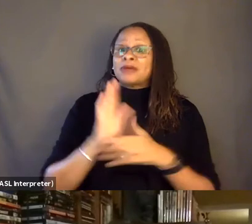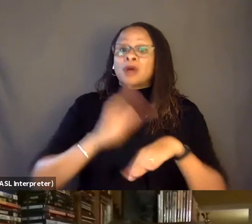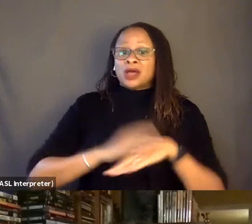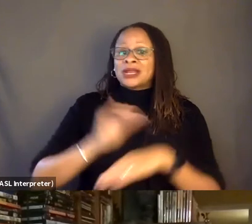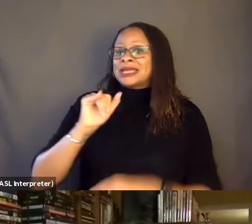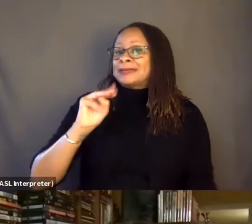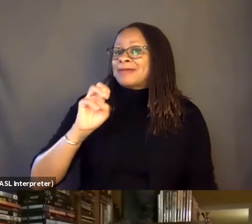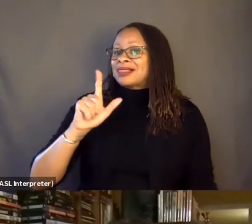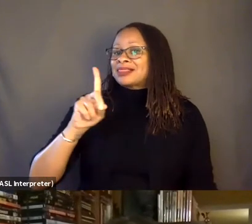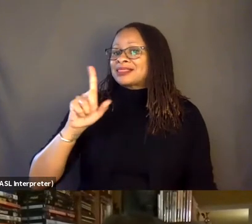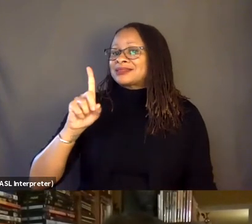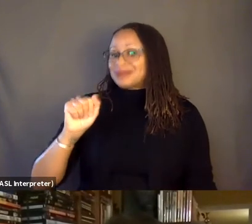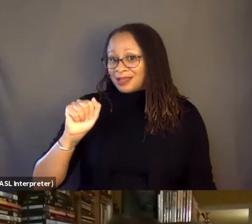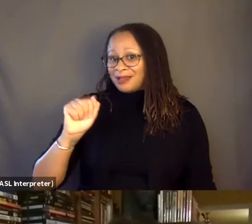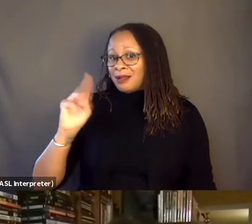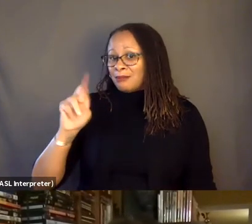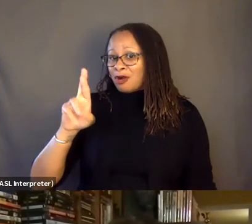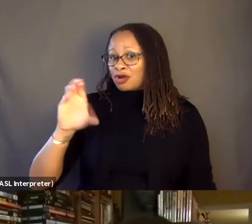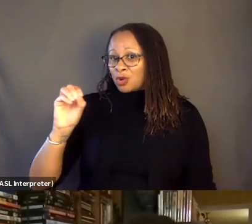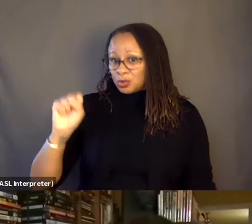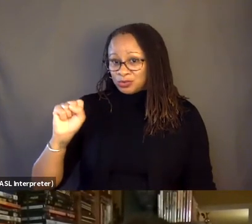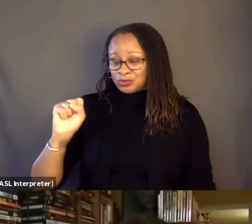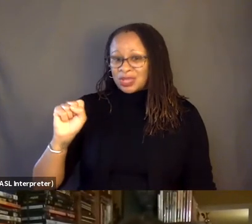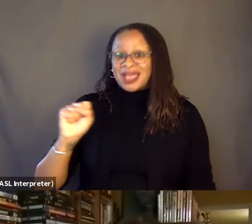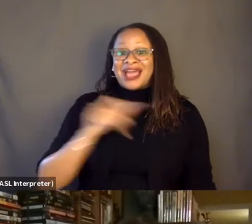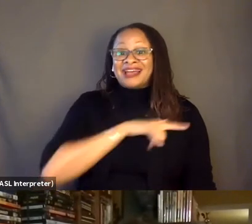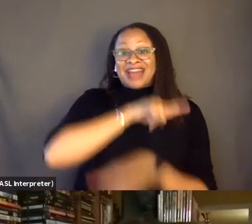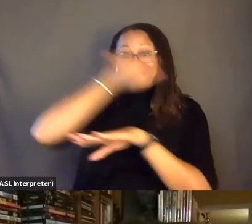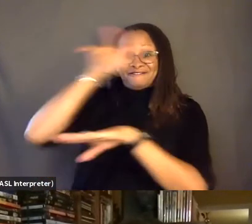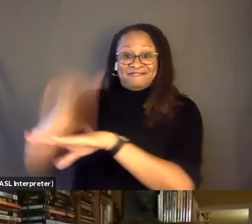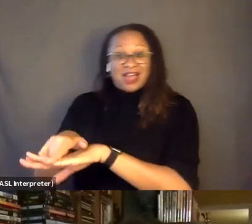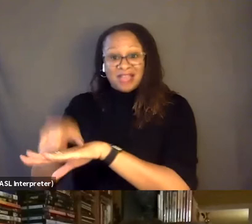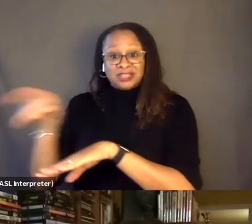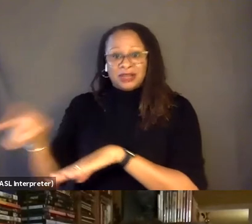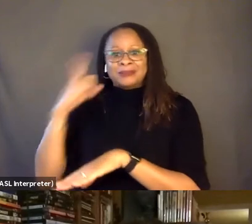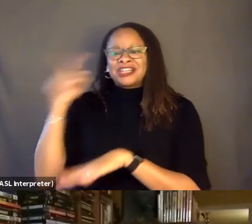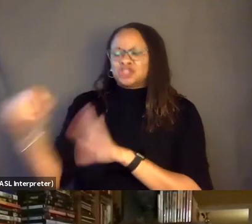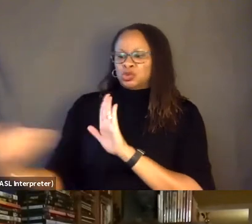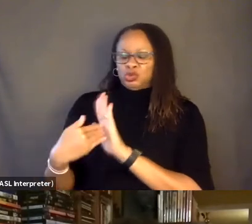And I had to fly to the Philippines because Mrs. Marcos sued us in the Philippines. She had a temporary restraining order on the film.